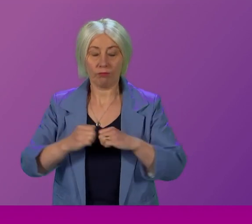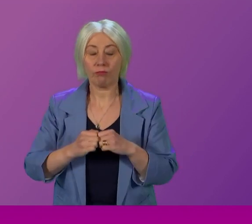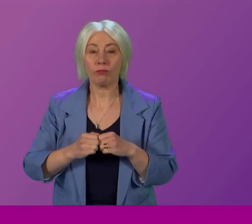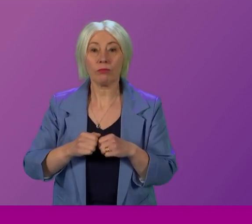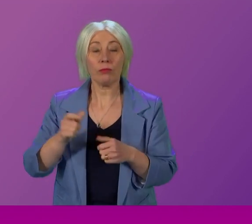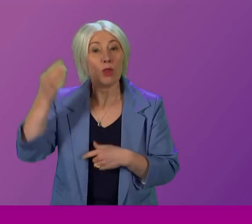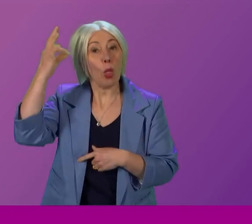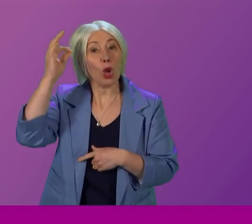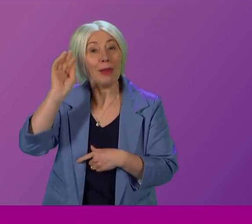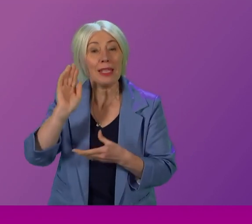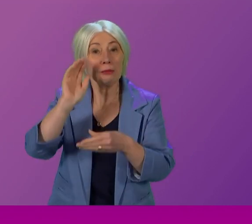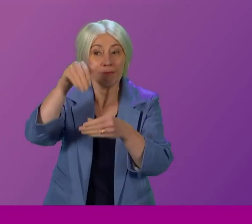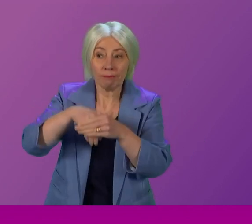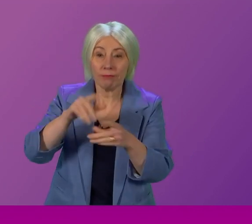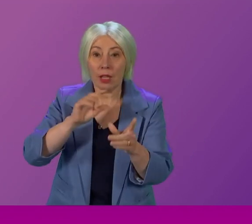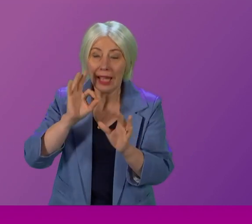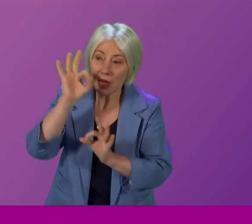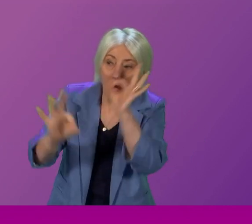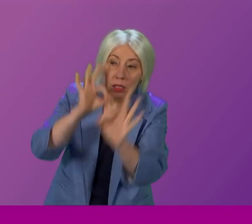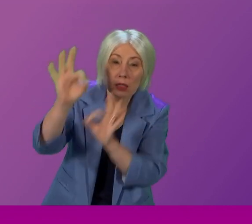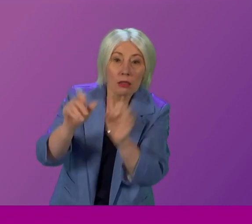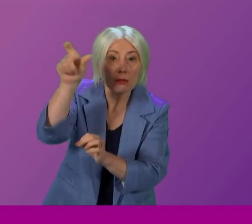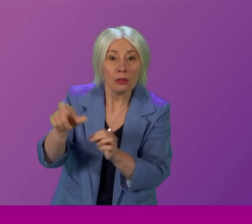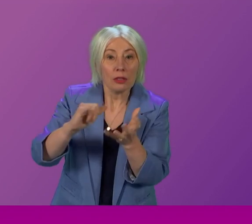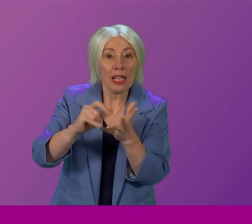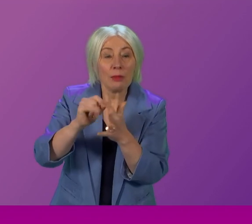committee will be able to ask questions about the review then. I am therefore not